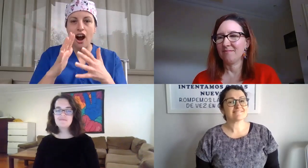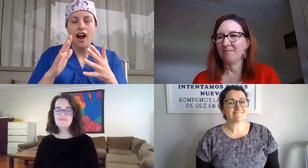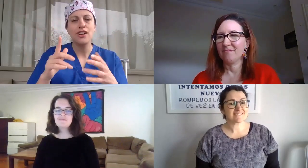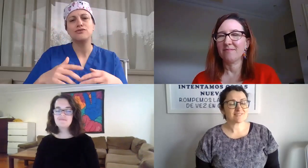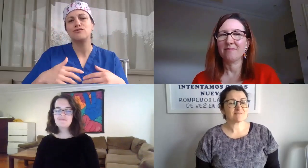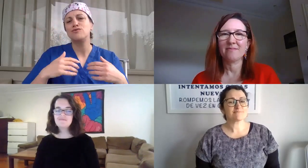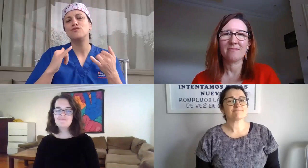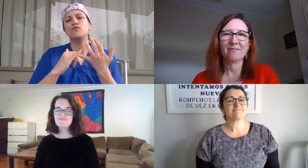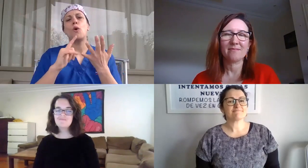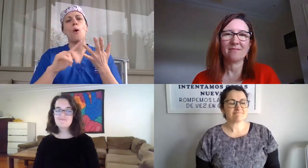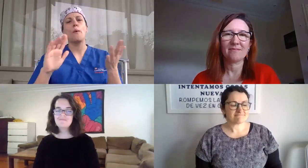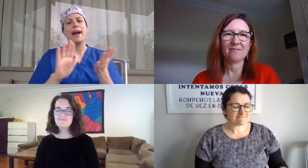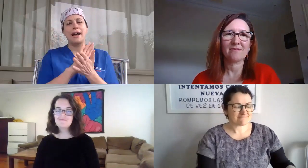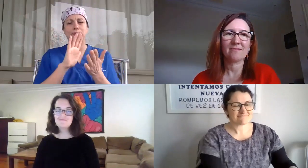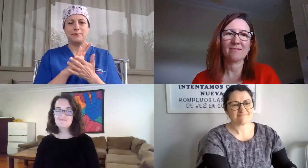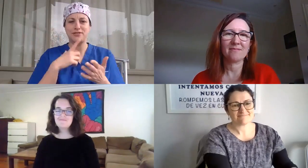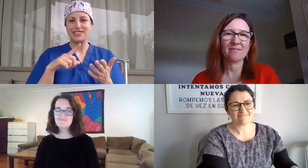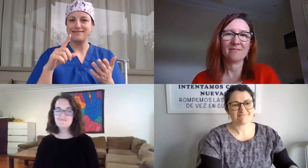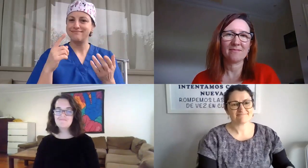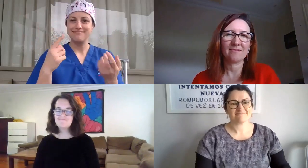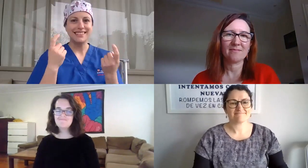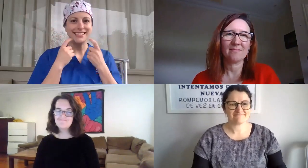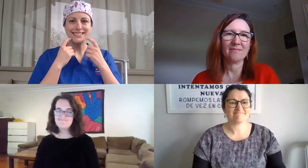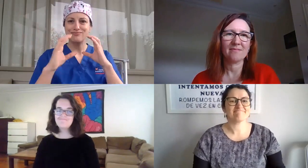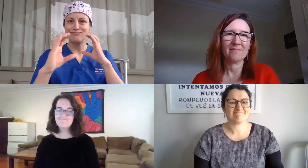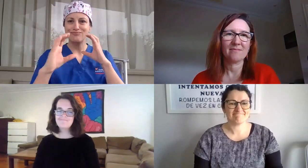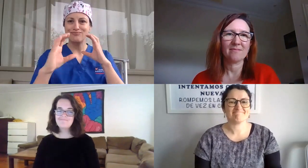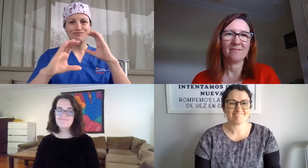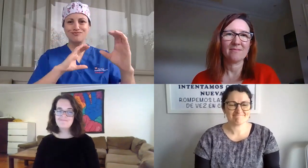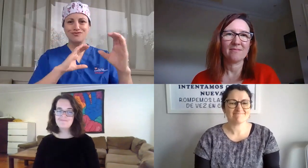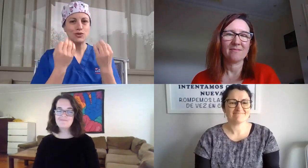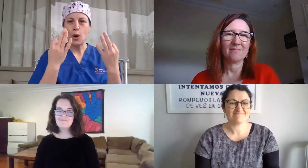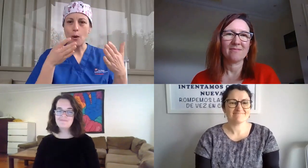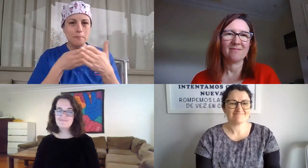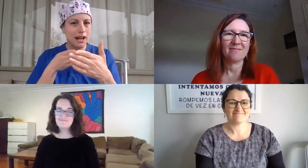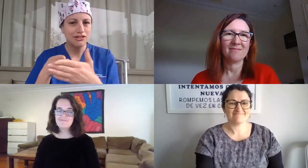me and I can sign that they're literally elated because